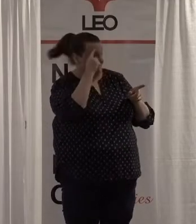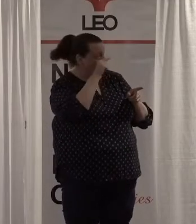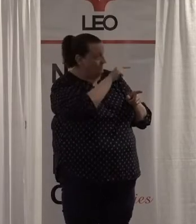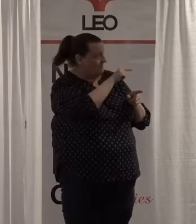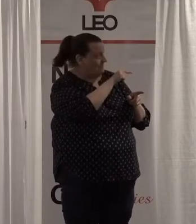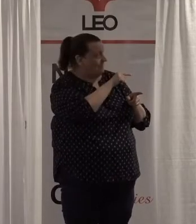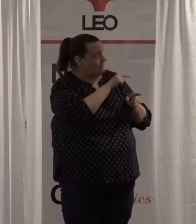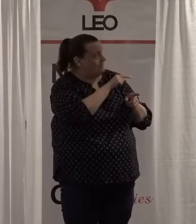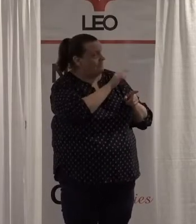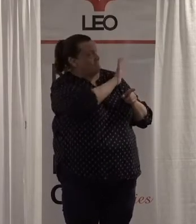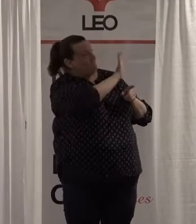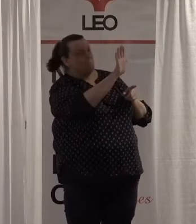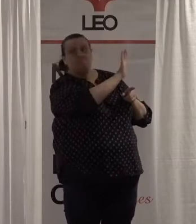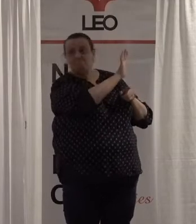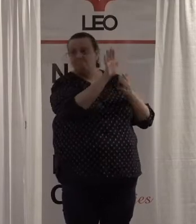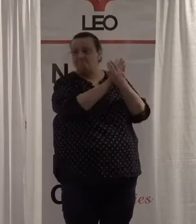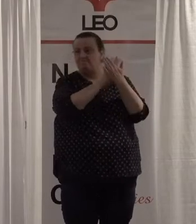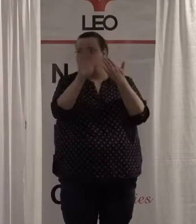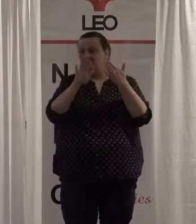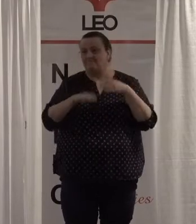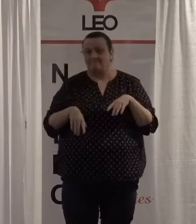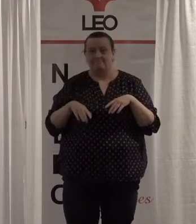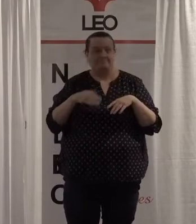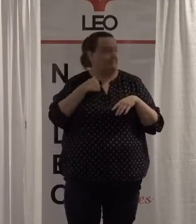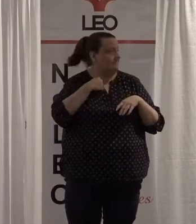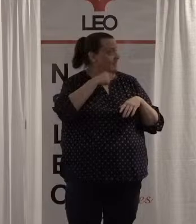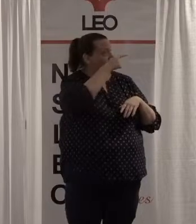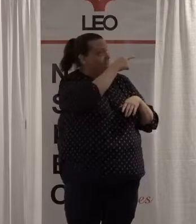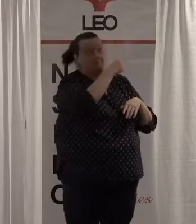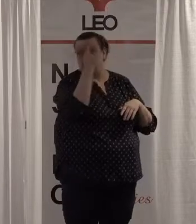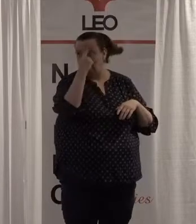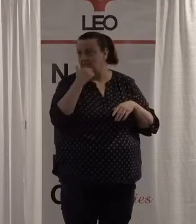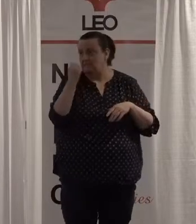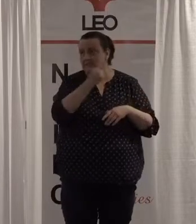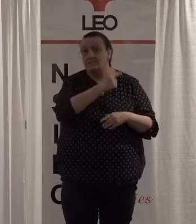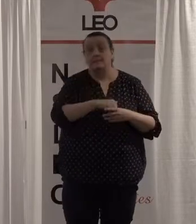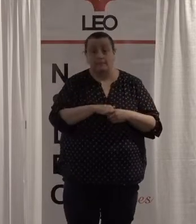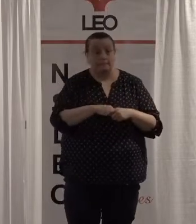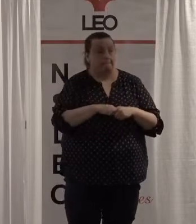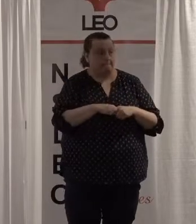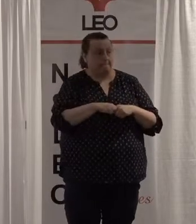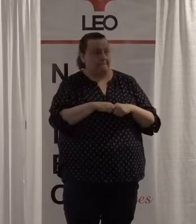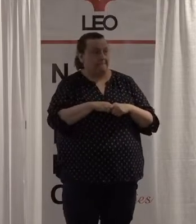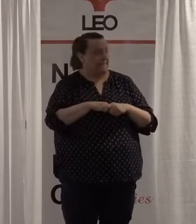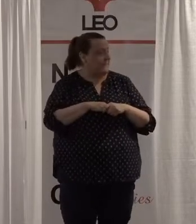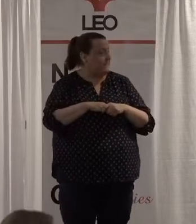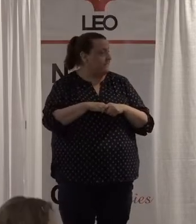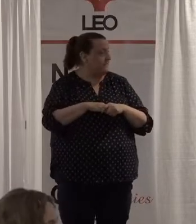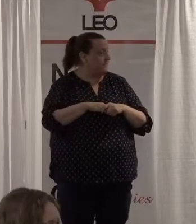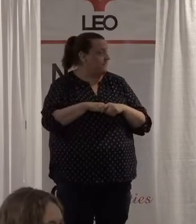JUST WHERE THERE IS A BARE WALL TO NOT INTERRUPT WITH OTHER CURTAINS.